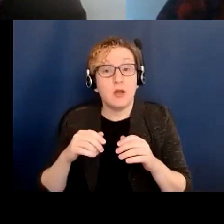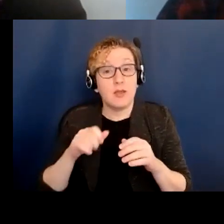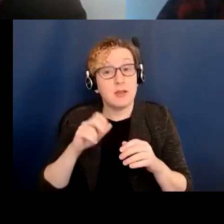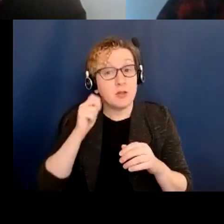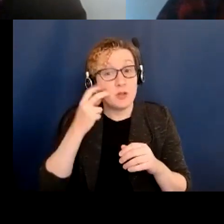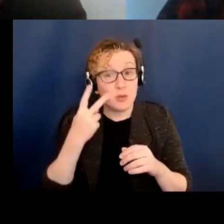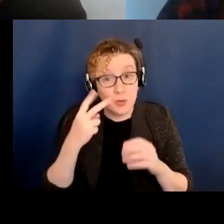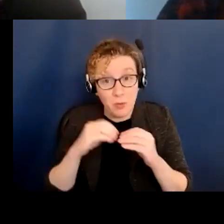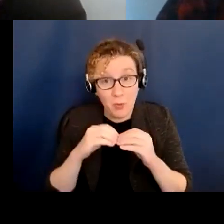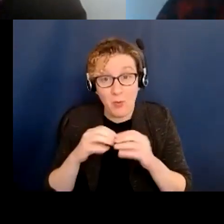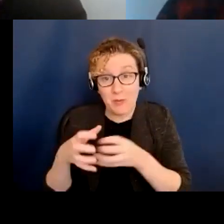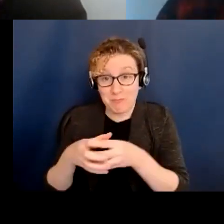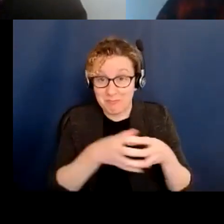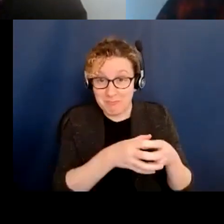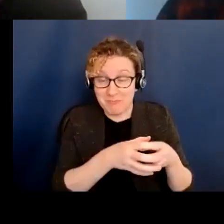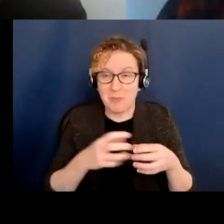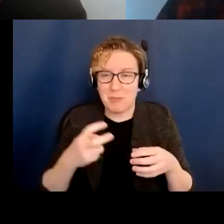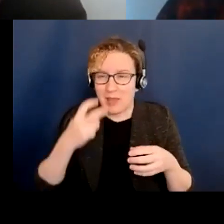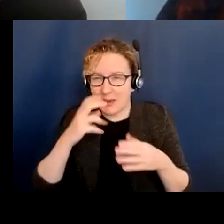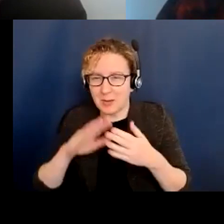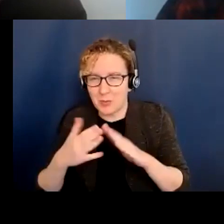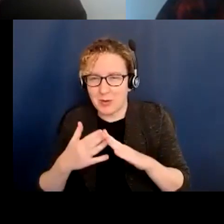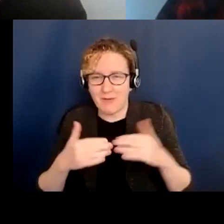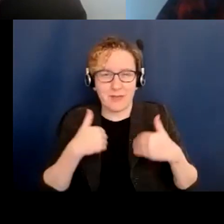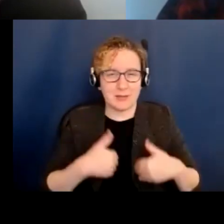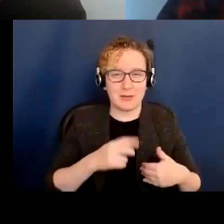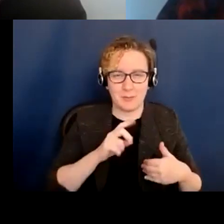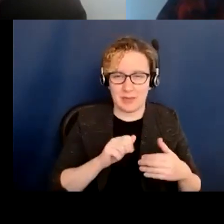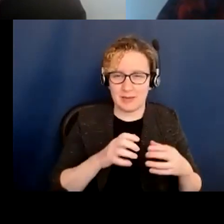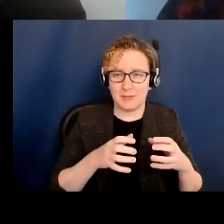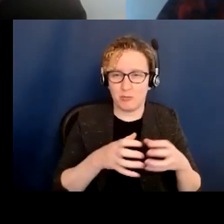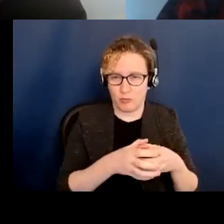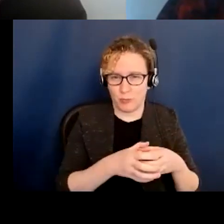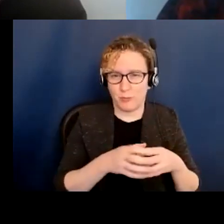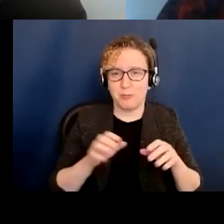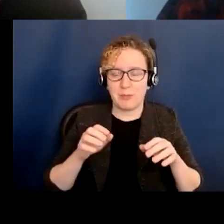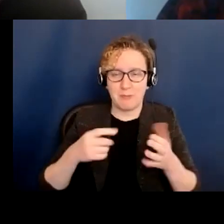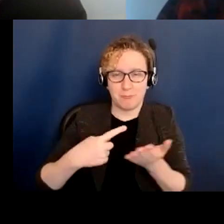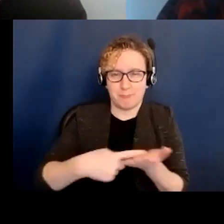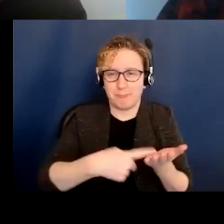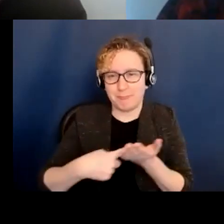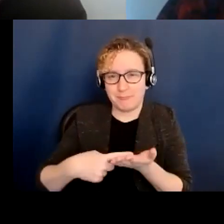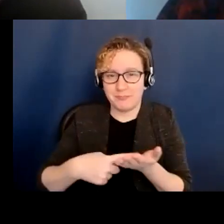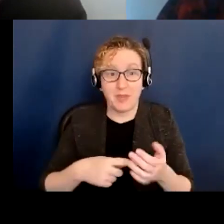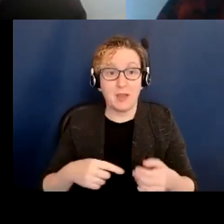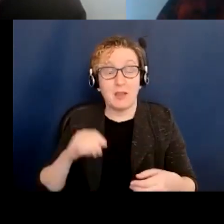That is great. In an hour, join us for breakout sessions.